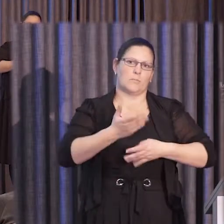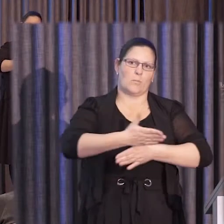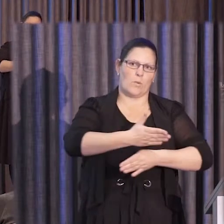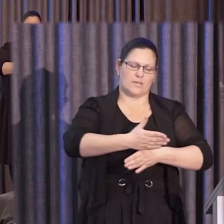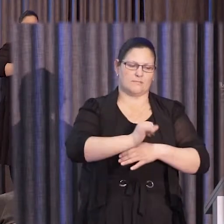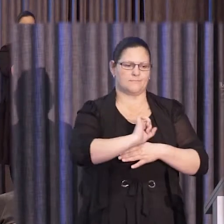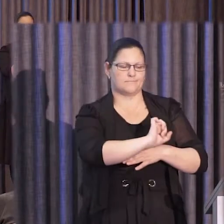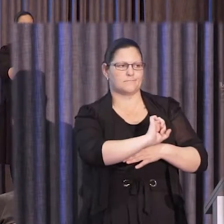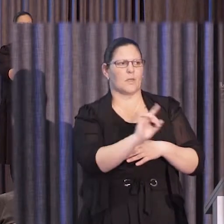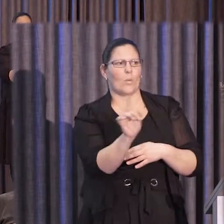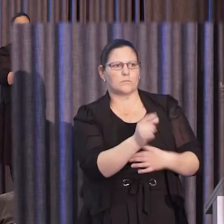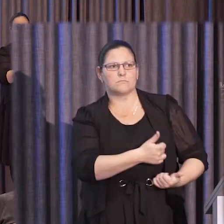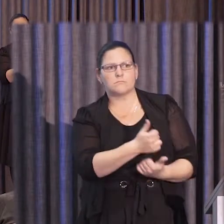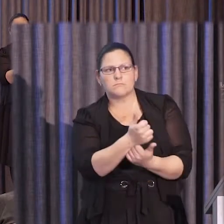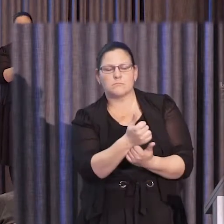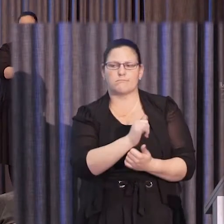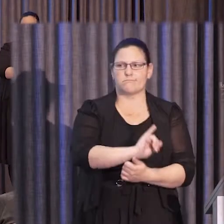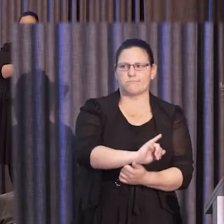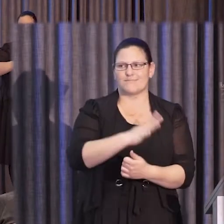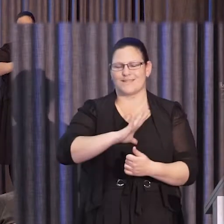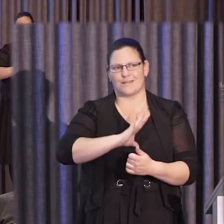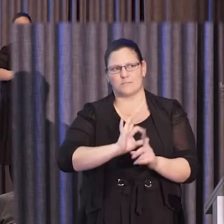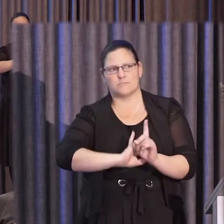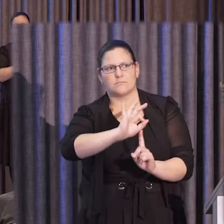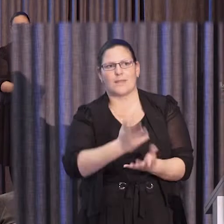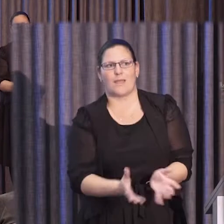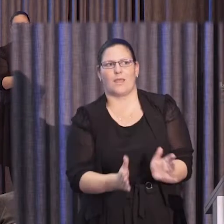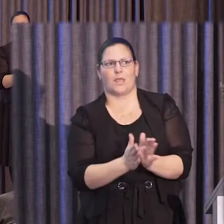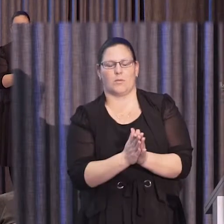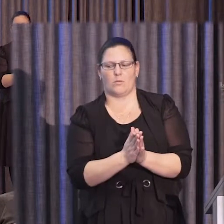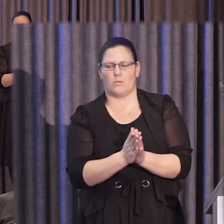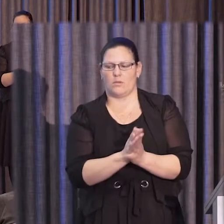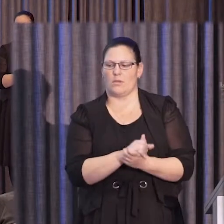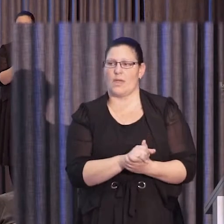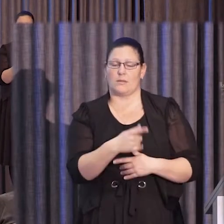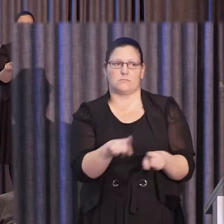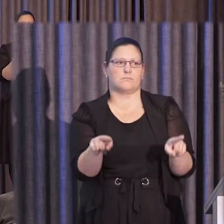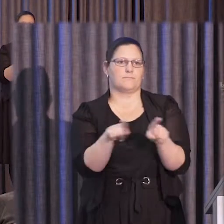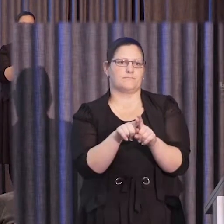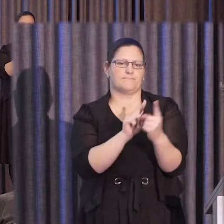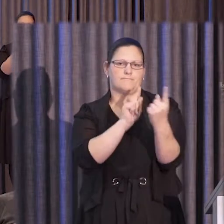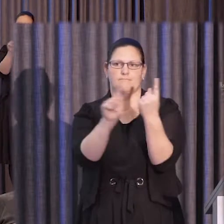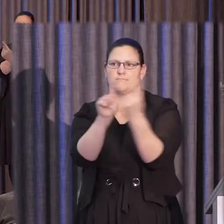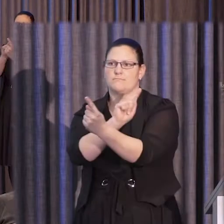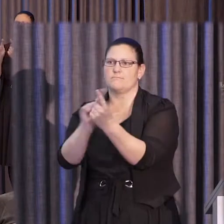to do more of, and he's also met with a number of the large employment groups to really work with them